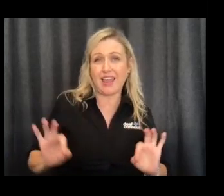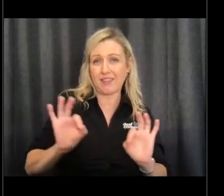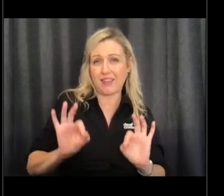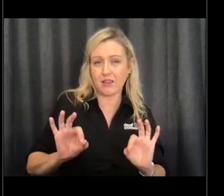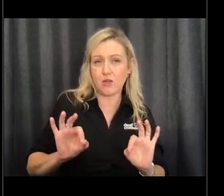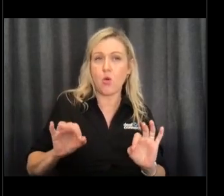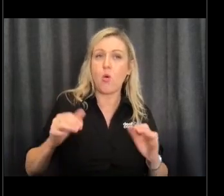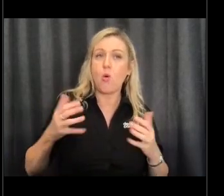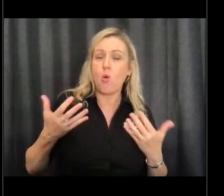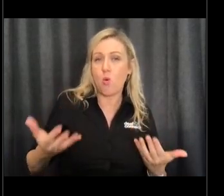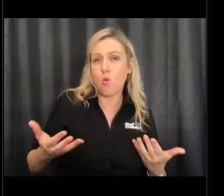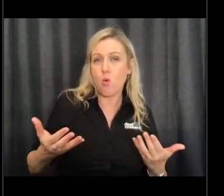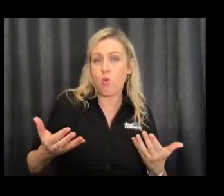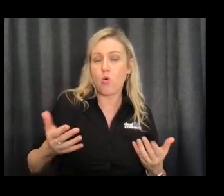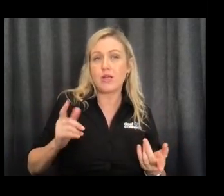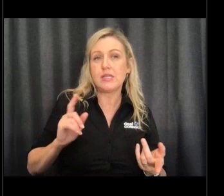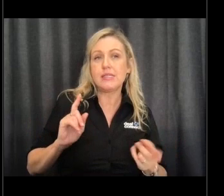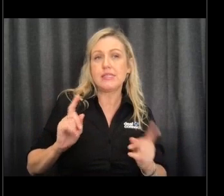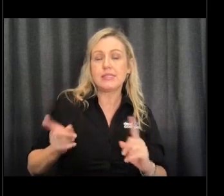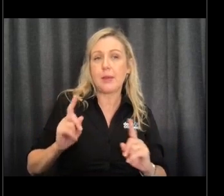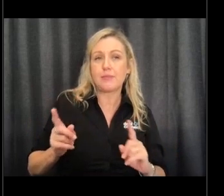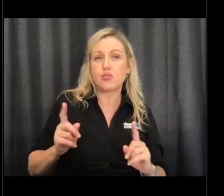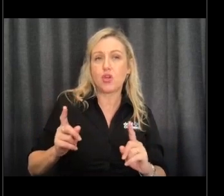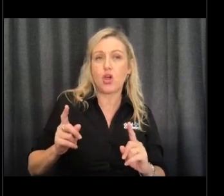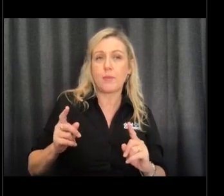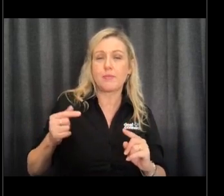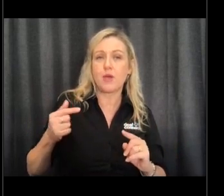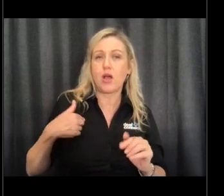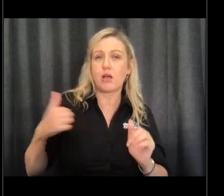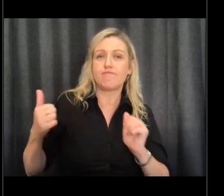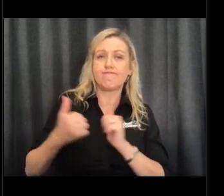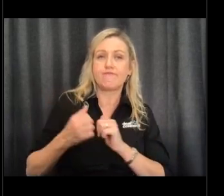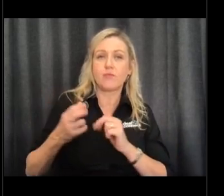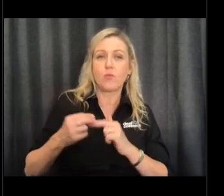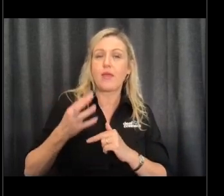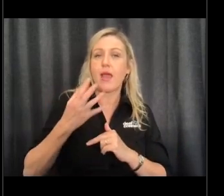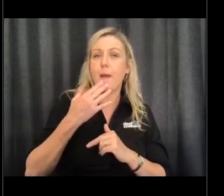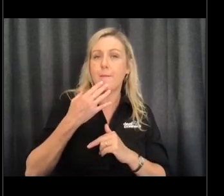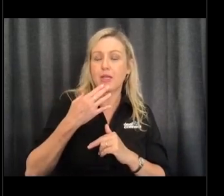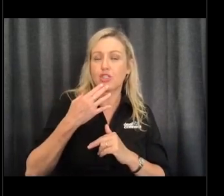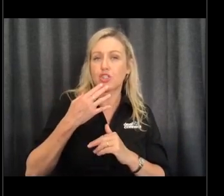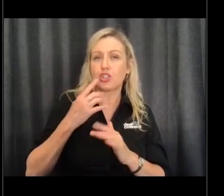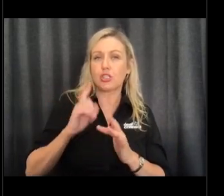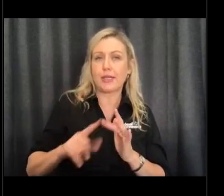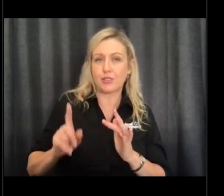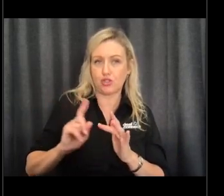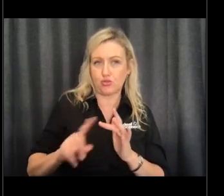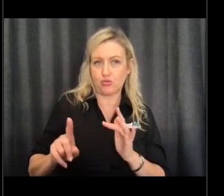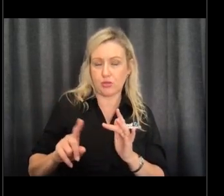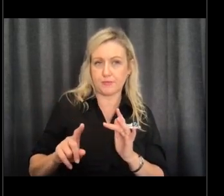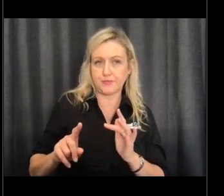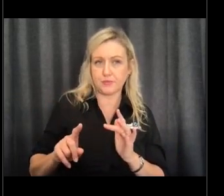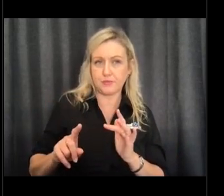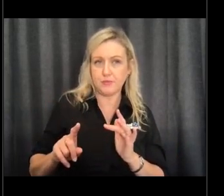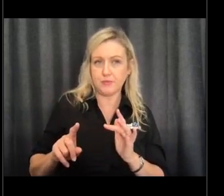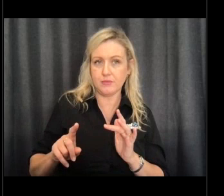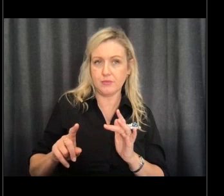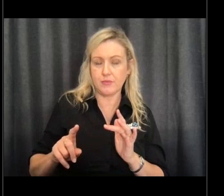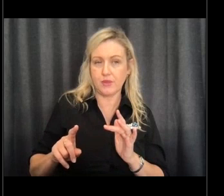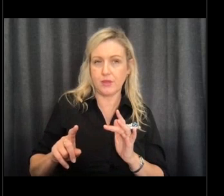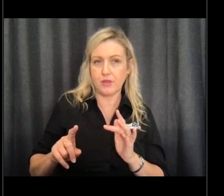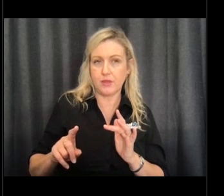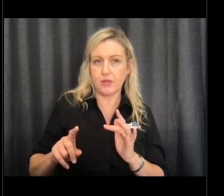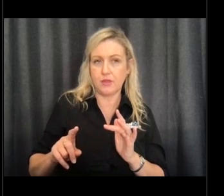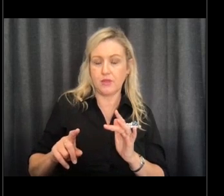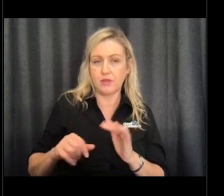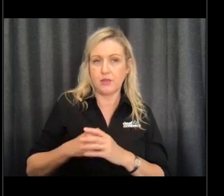happen is you've insured your property for a sum insured rather than getting the property